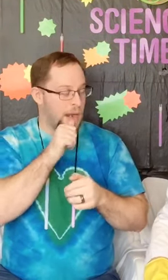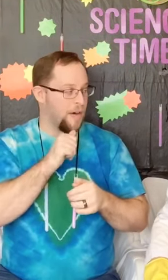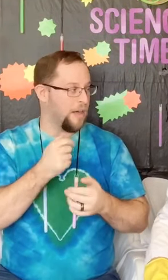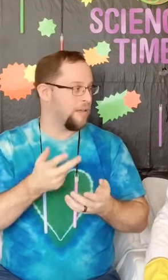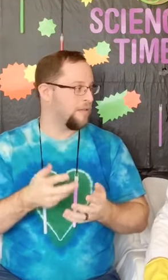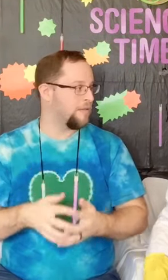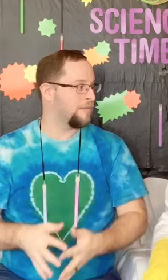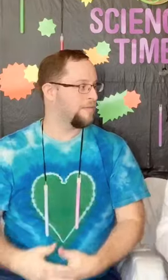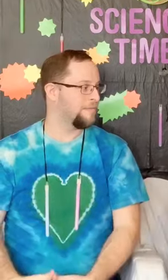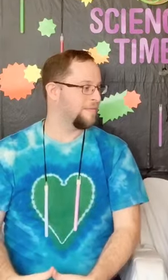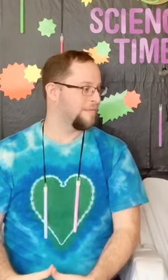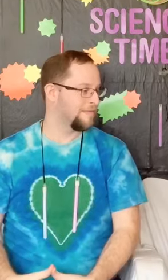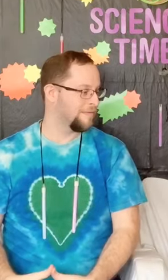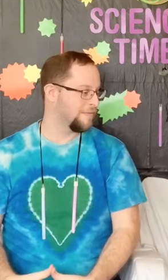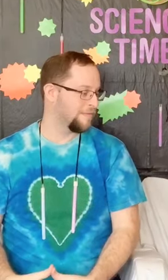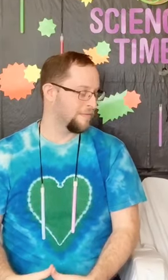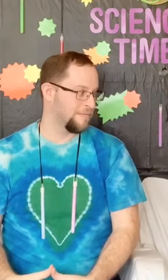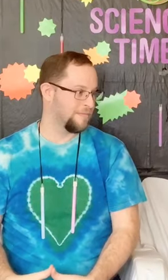bear it.